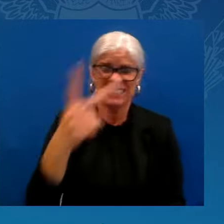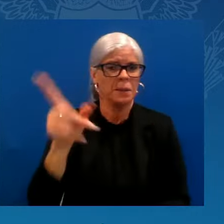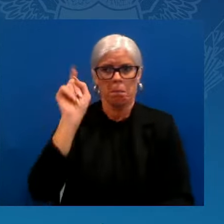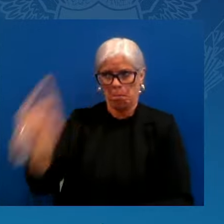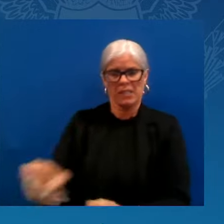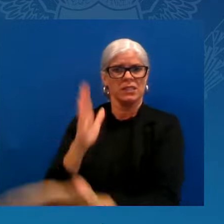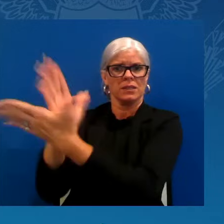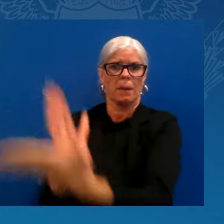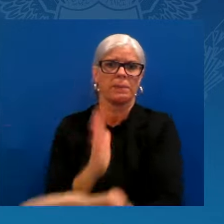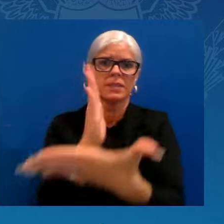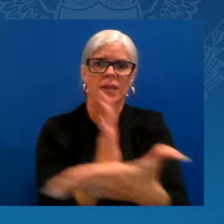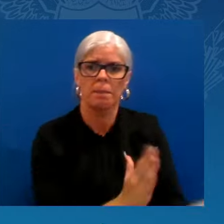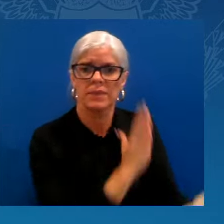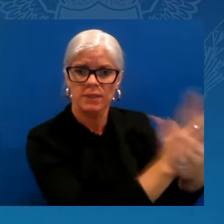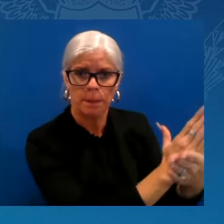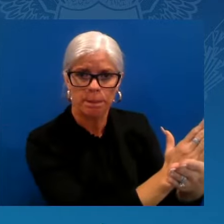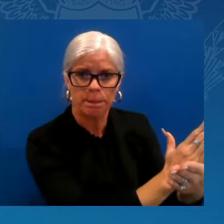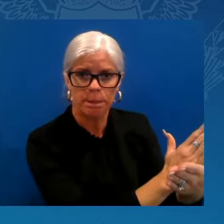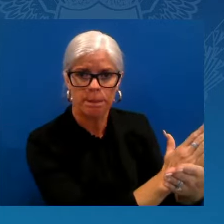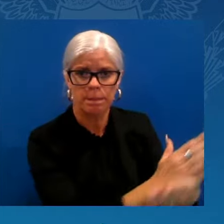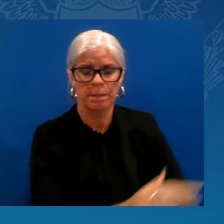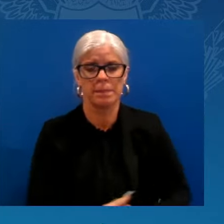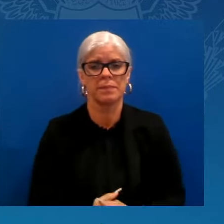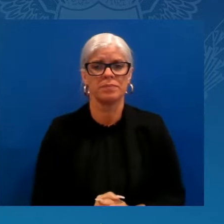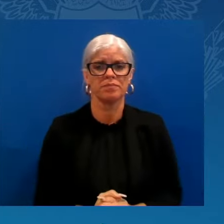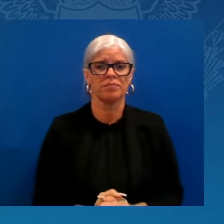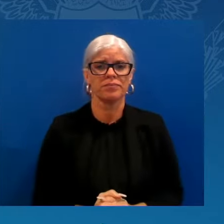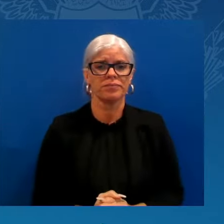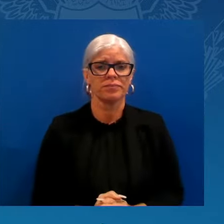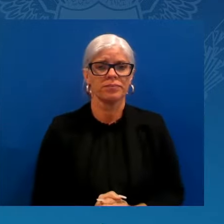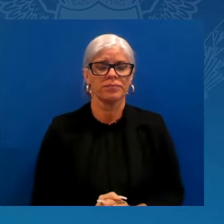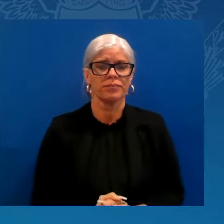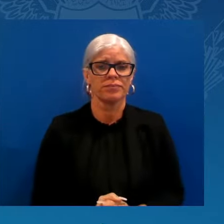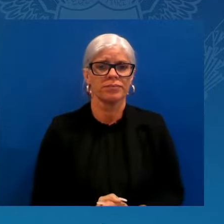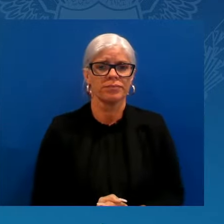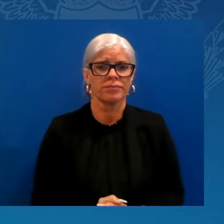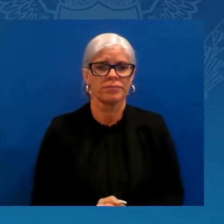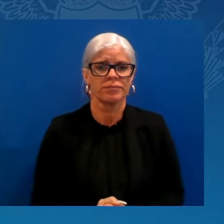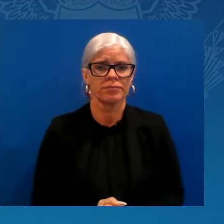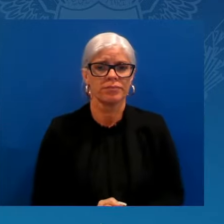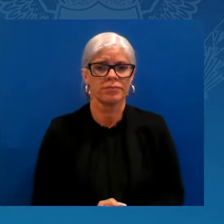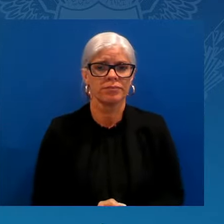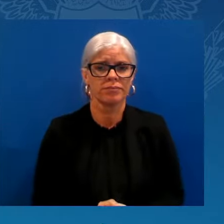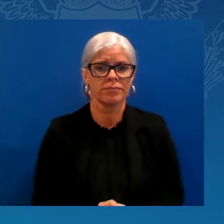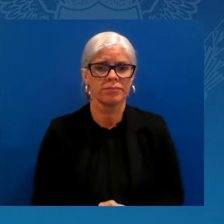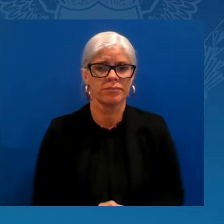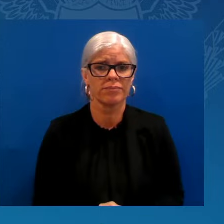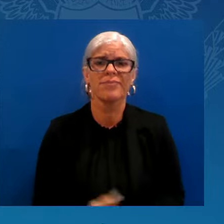As I frequently have said, and as our national strategy on anti-Semitism makes clear,